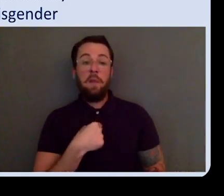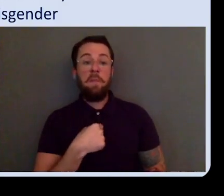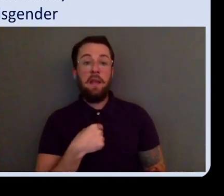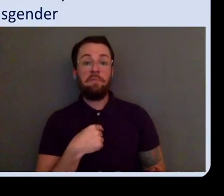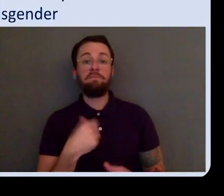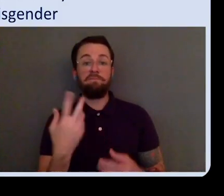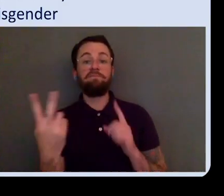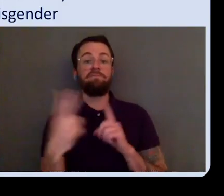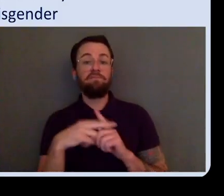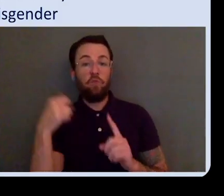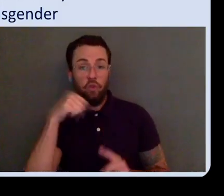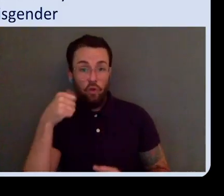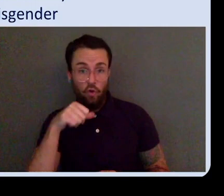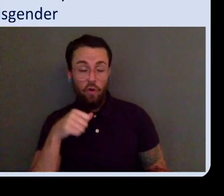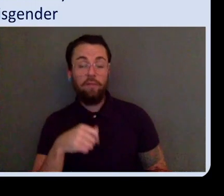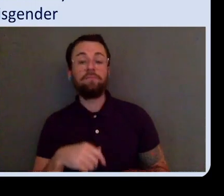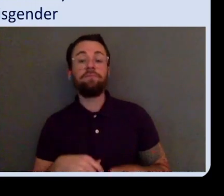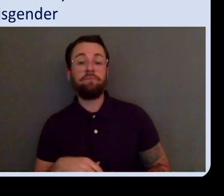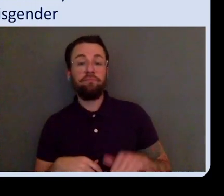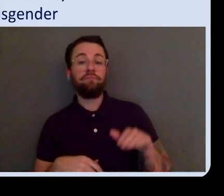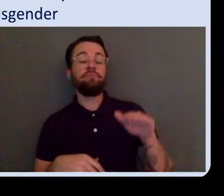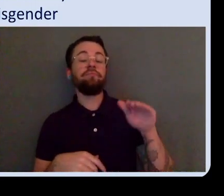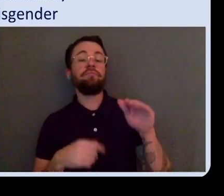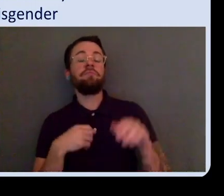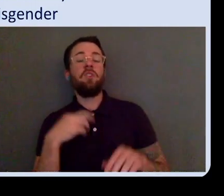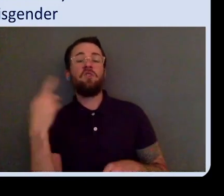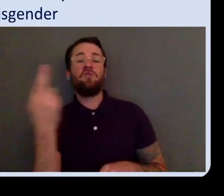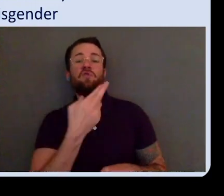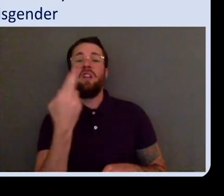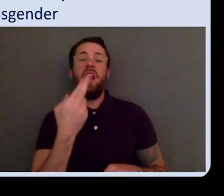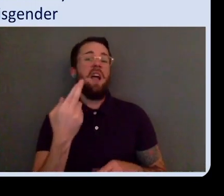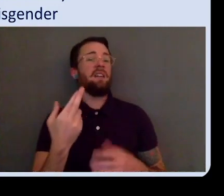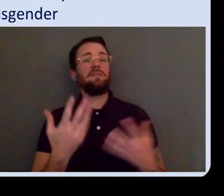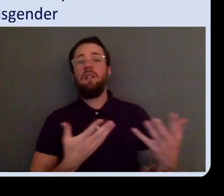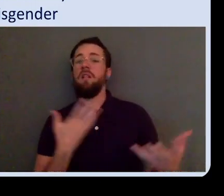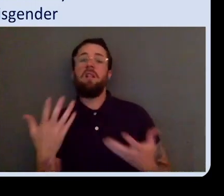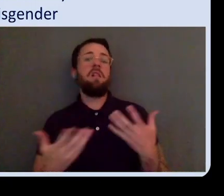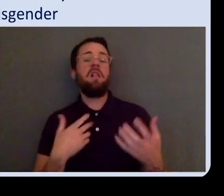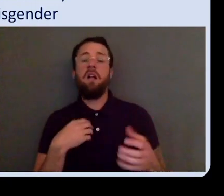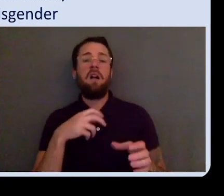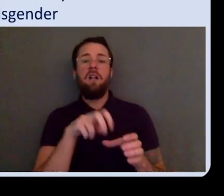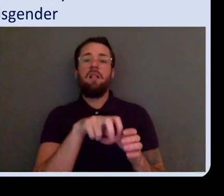And somebody who is non-binary, means they don't feel they fit in either gender box.